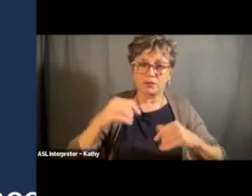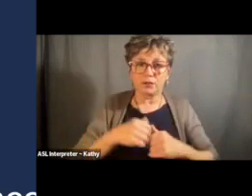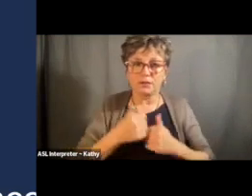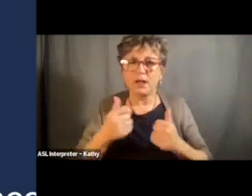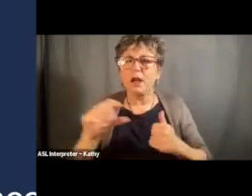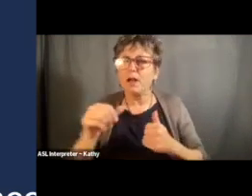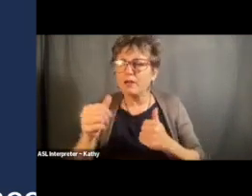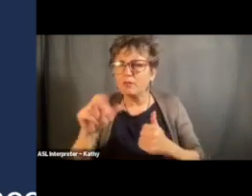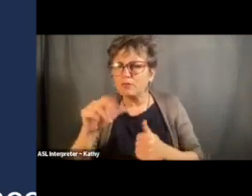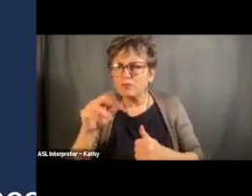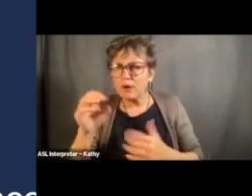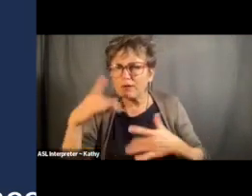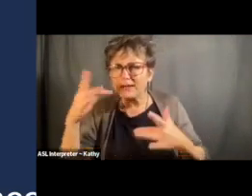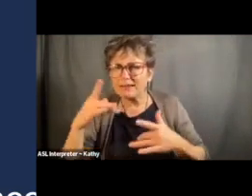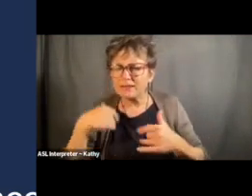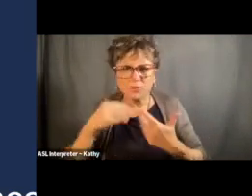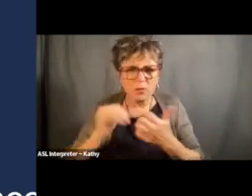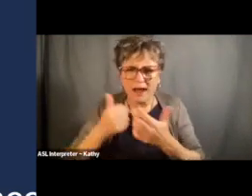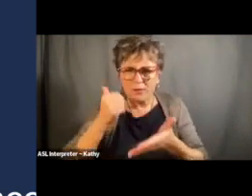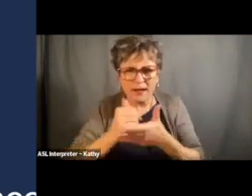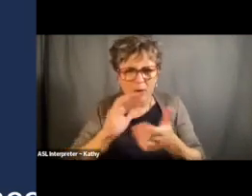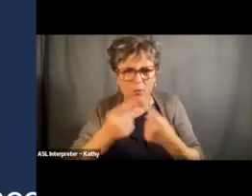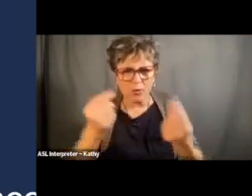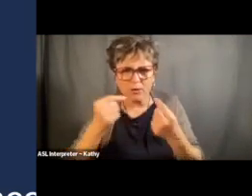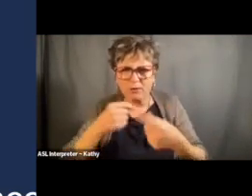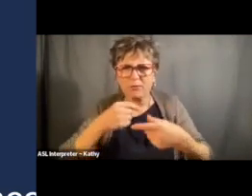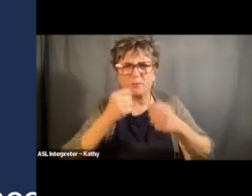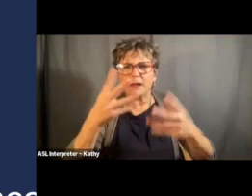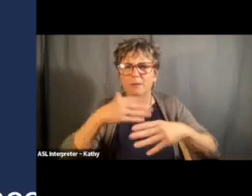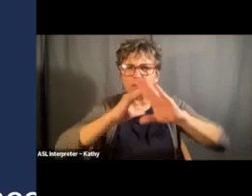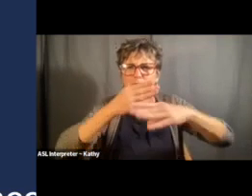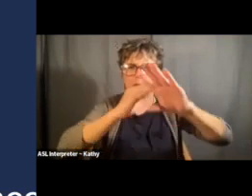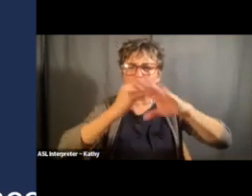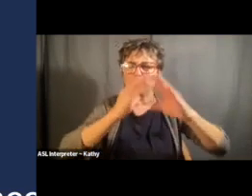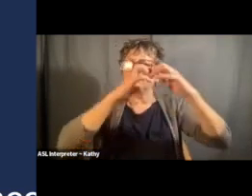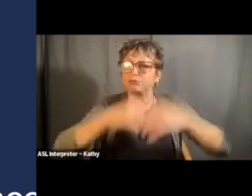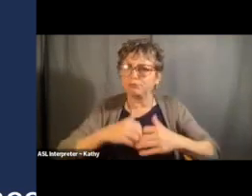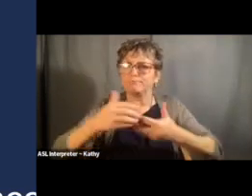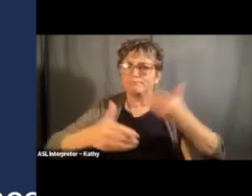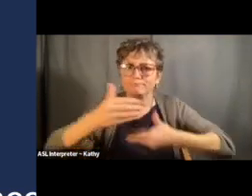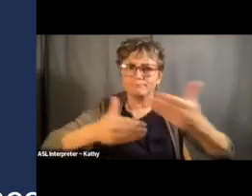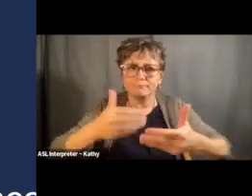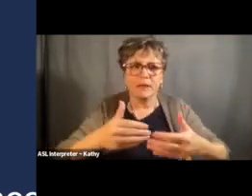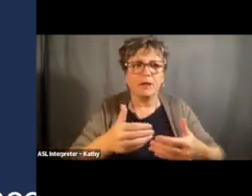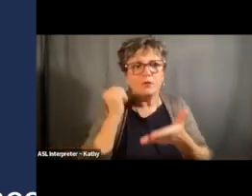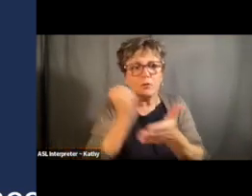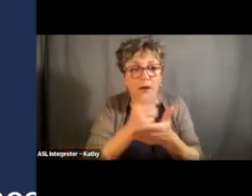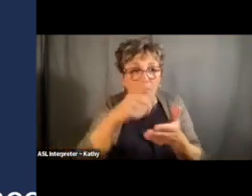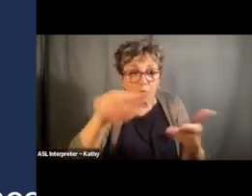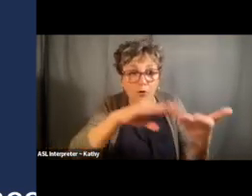data collection, and researchers, who were having a hard time getting access to high-quality data.